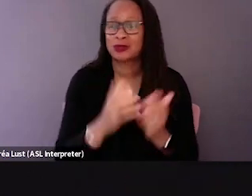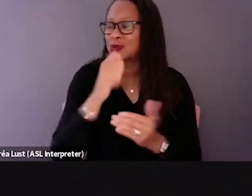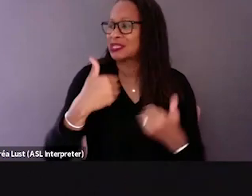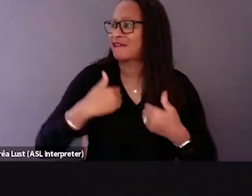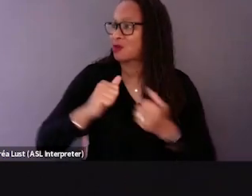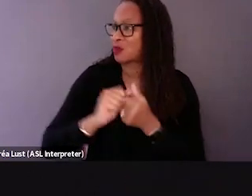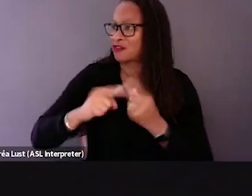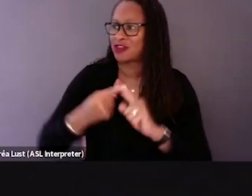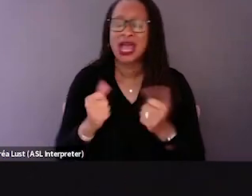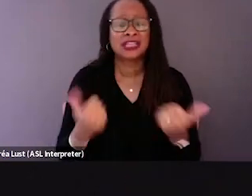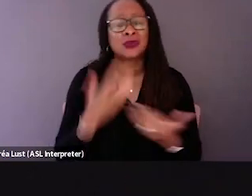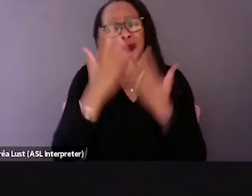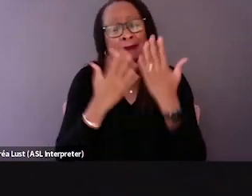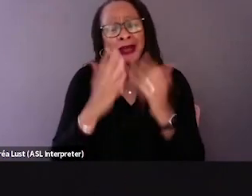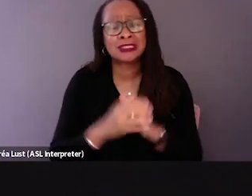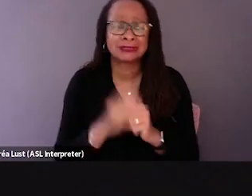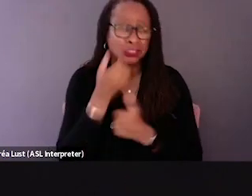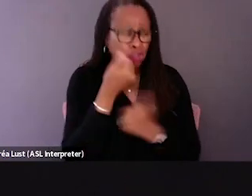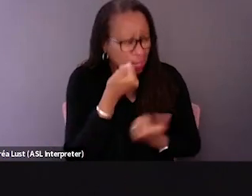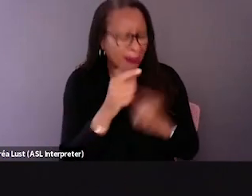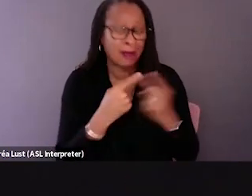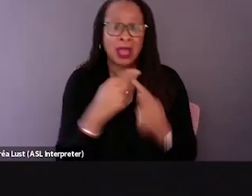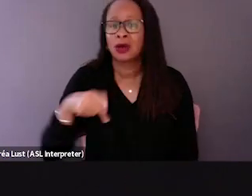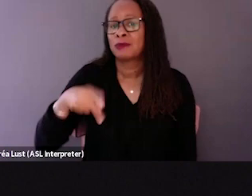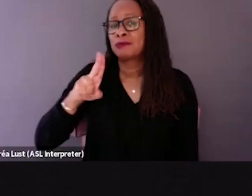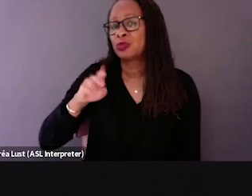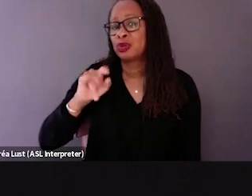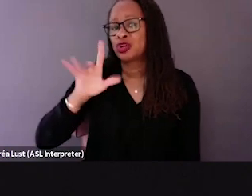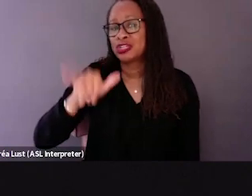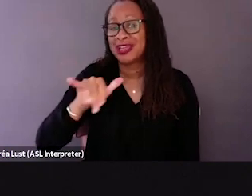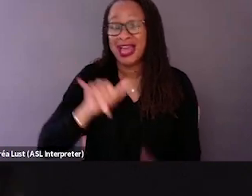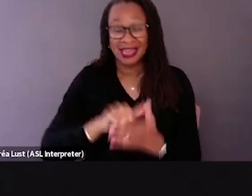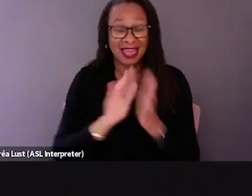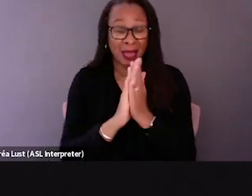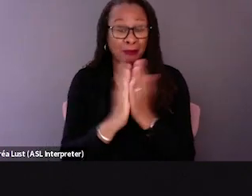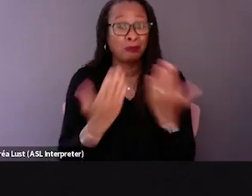I had so much shame and embarrassment around puberty. That book was especially formative one,